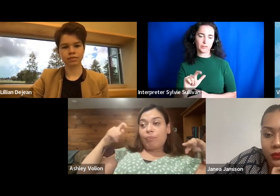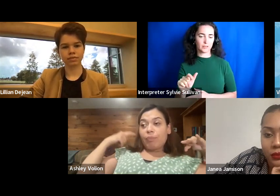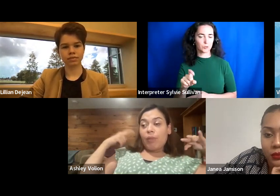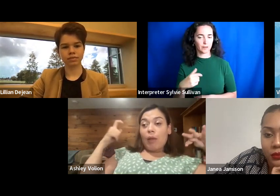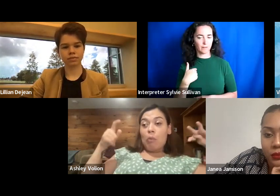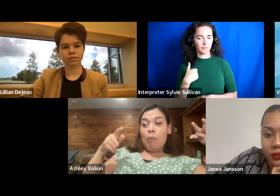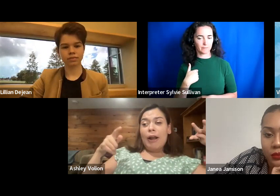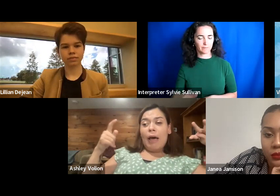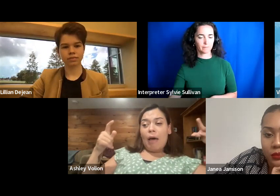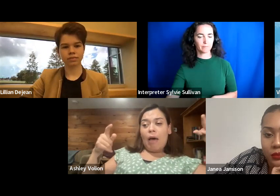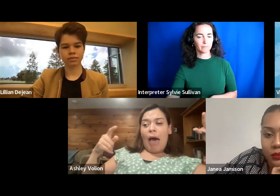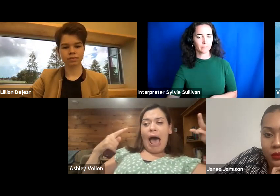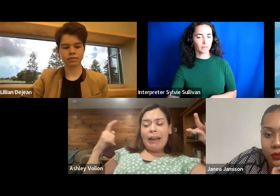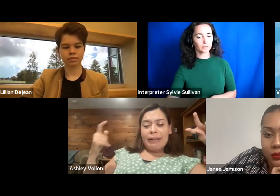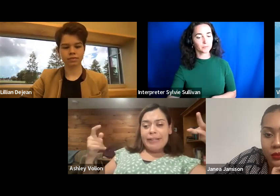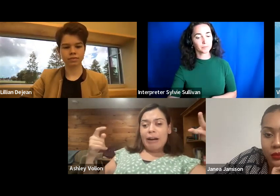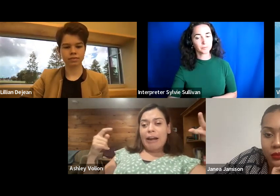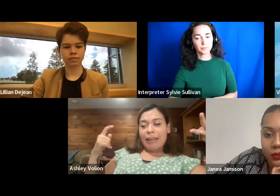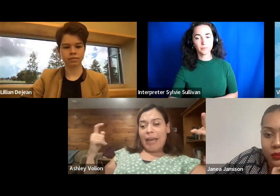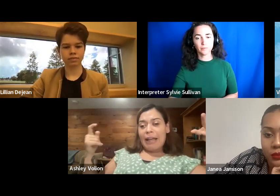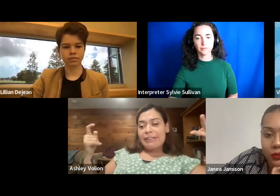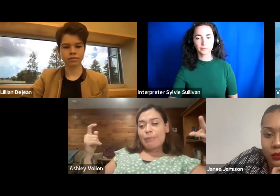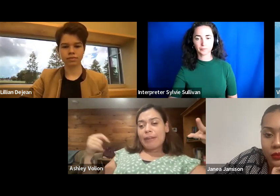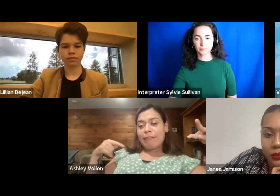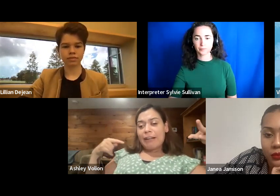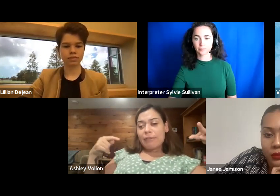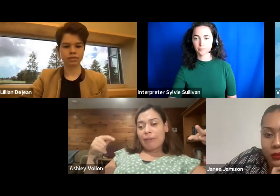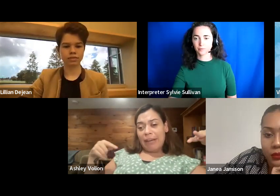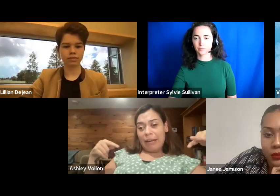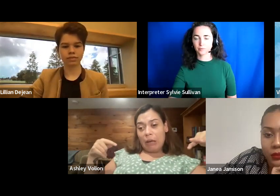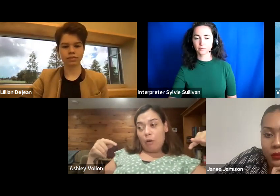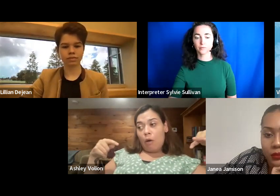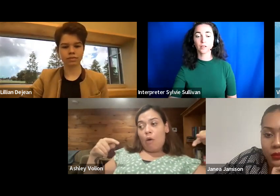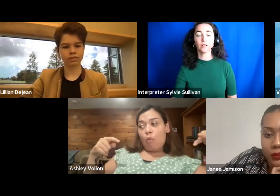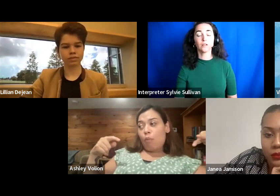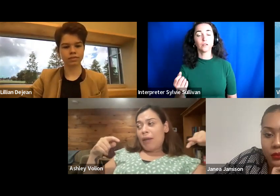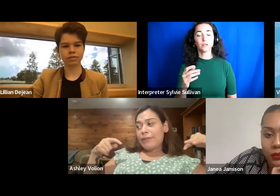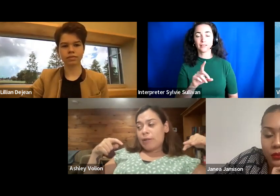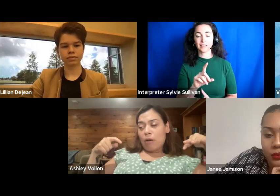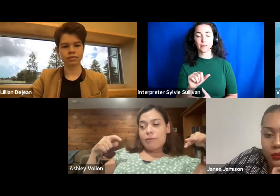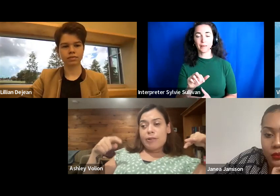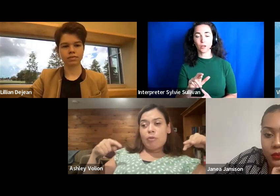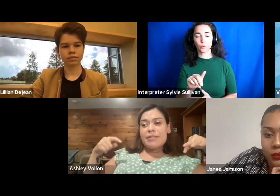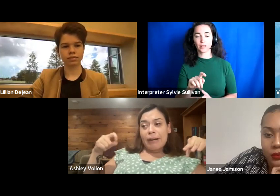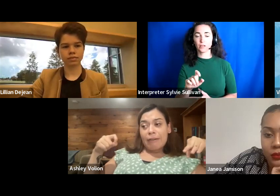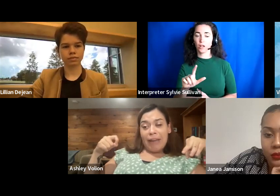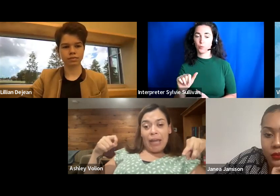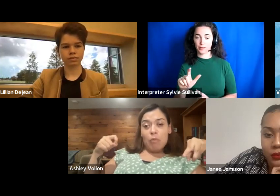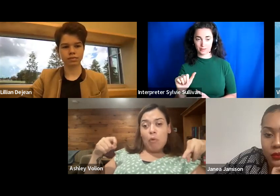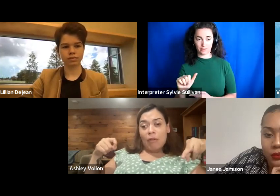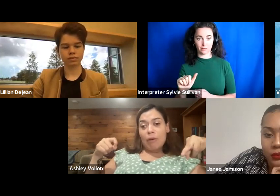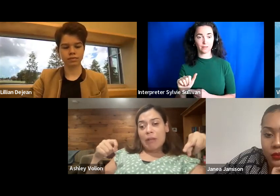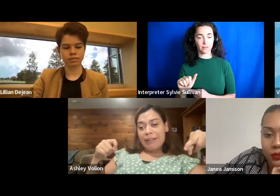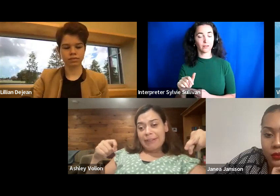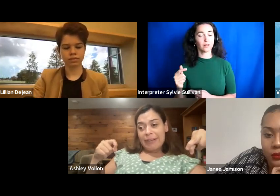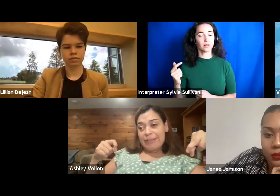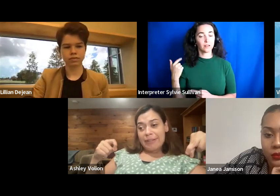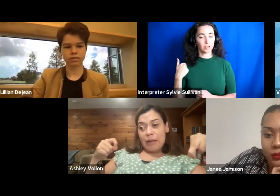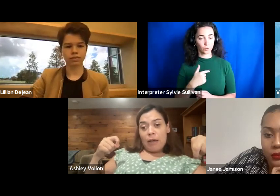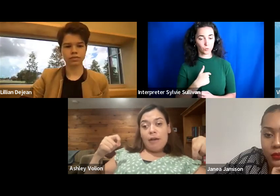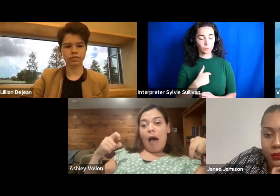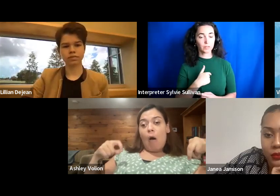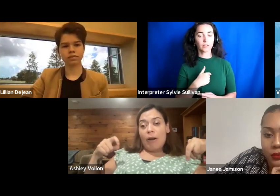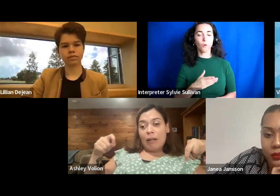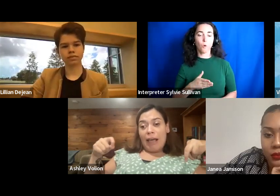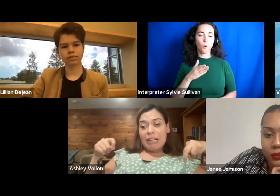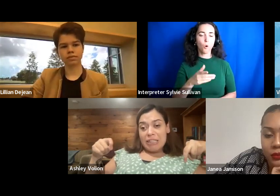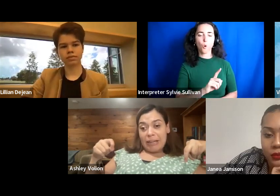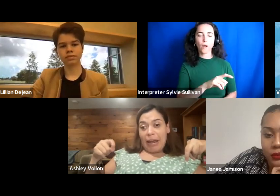But at the early just really rate. but we piano, we do do survey pulling places on election day.